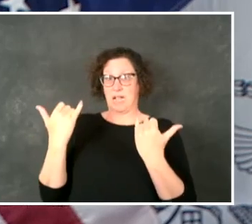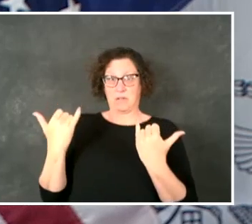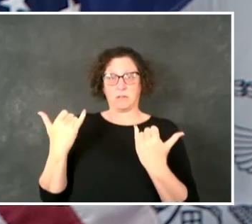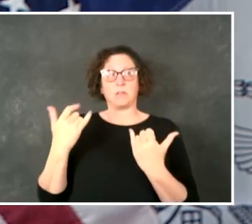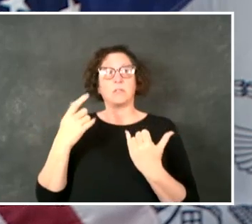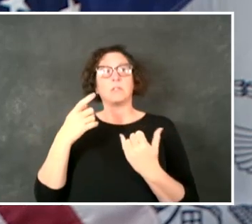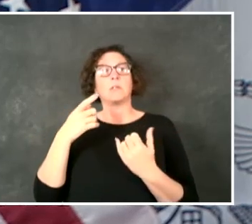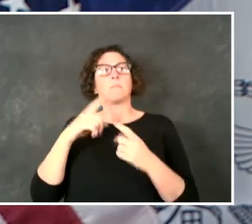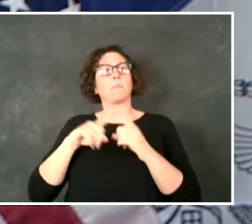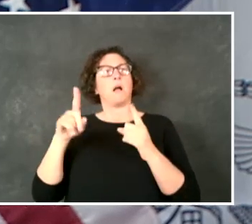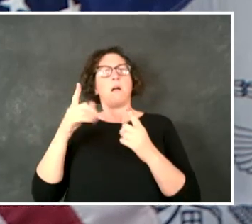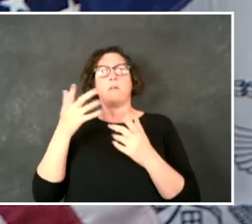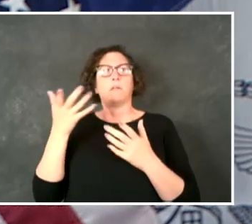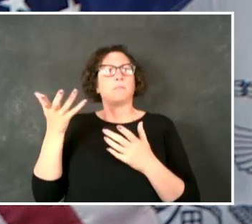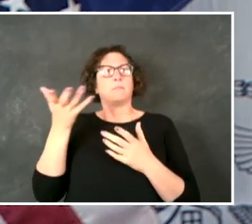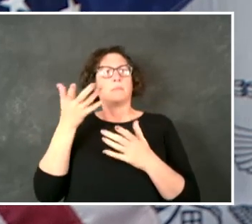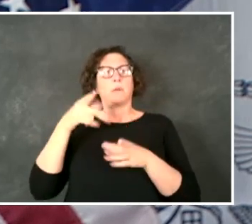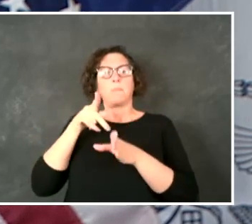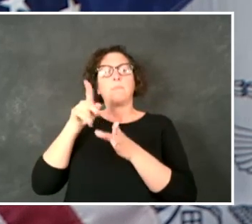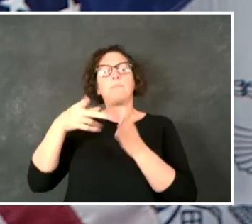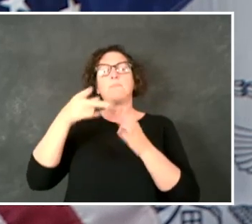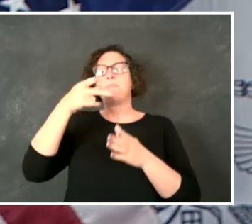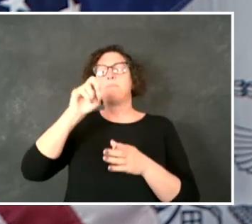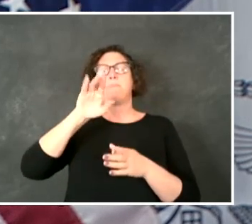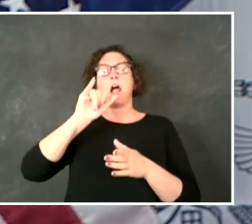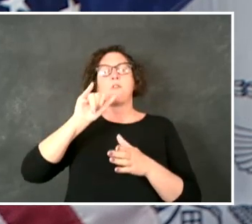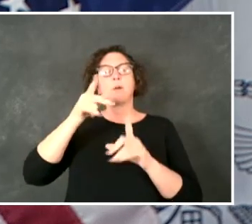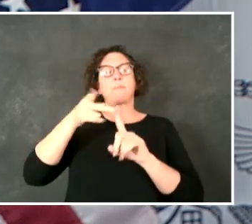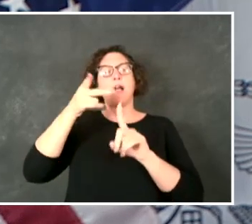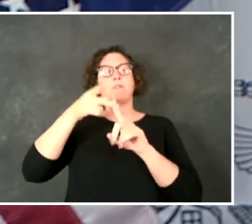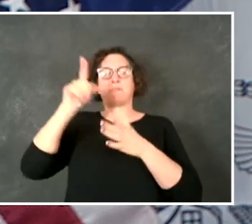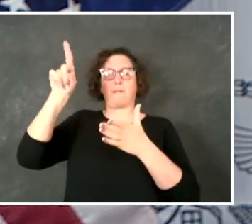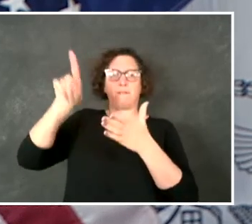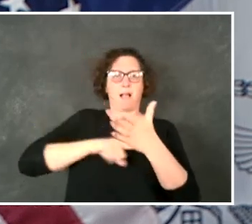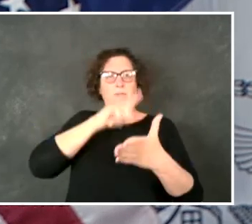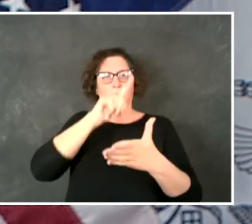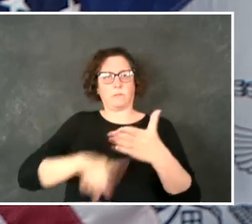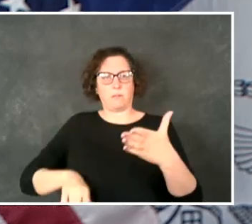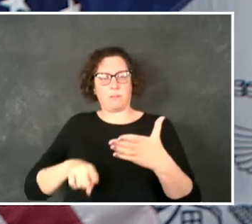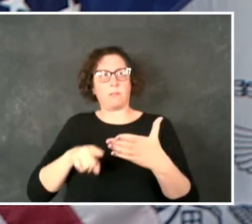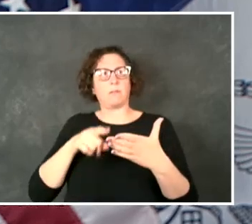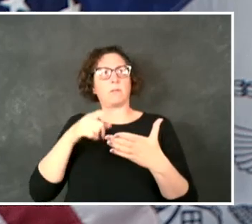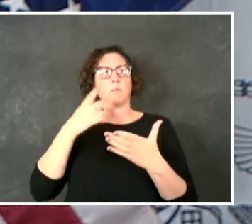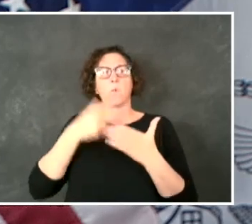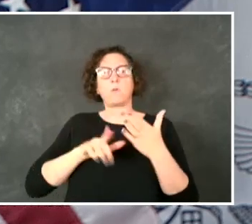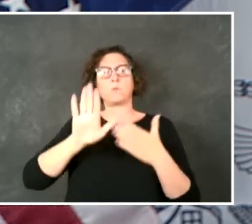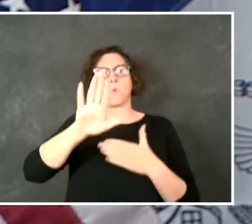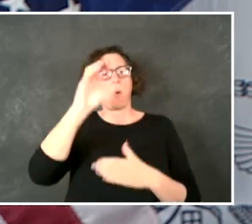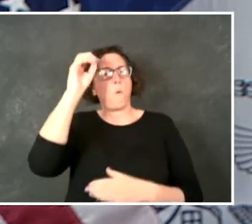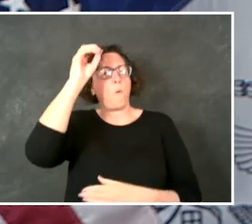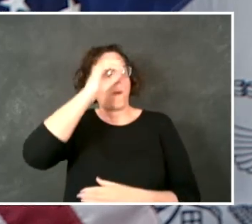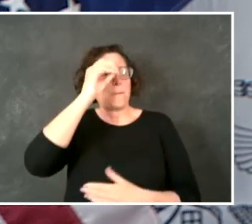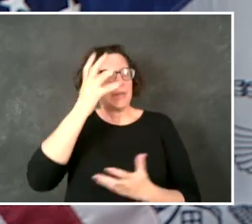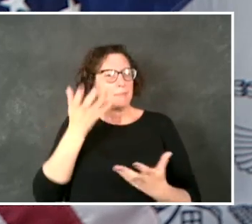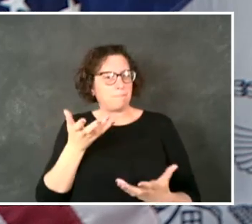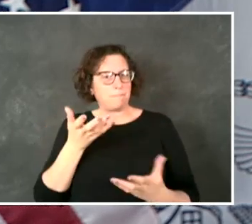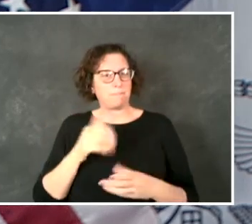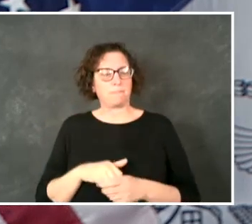TODAY, AND CANCELLED THE PRESIDENTIAL PRIMARY HERE IN NEW YORK, GIVEN YOU'RE A